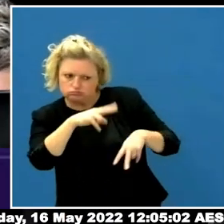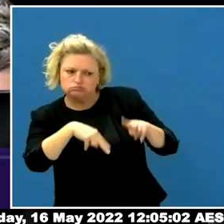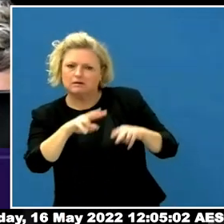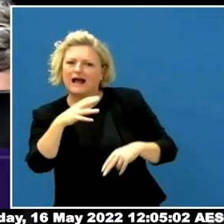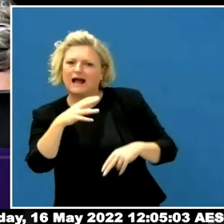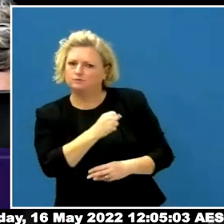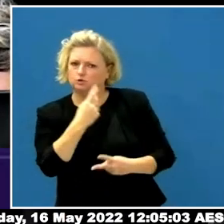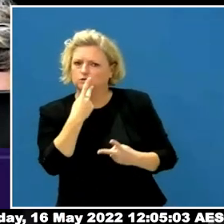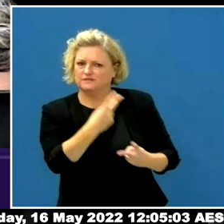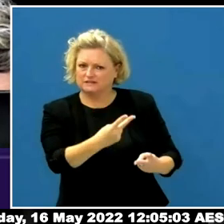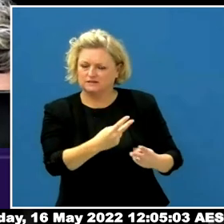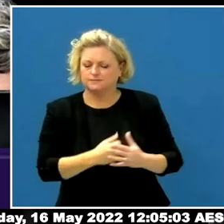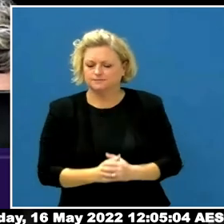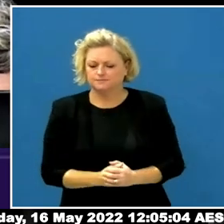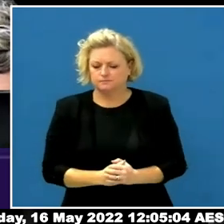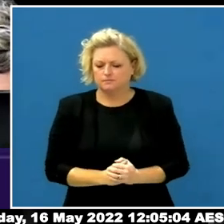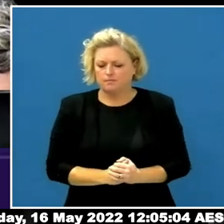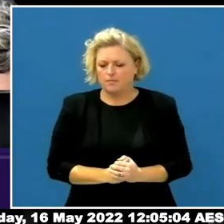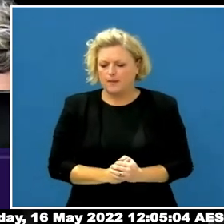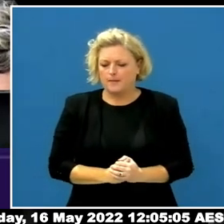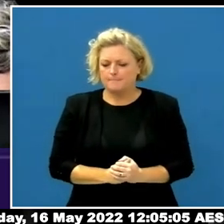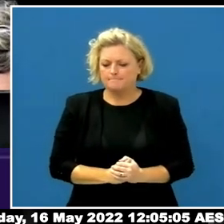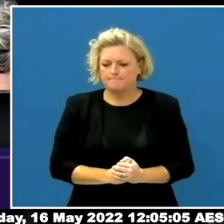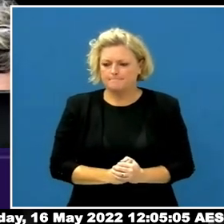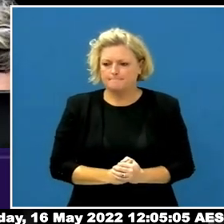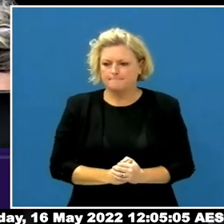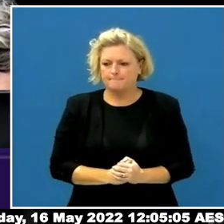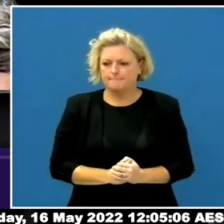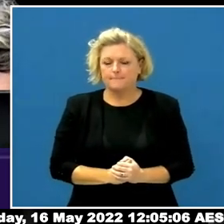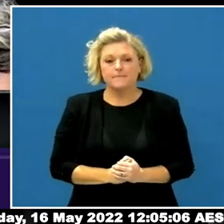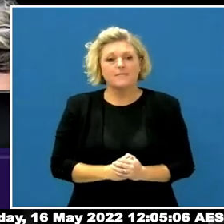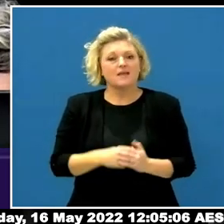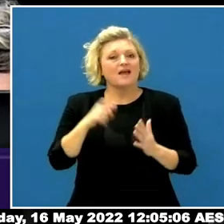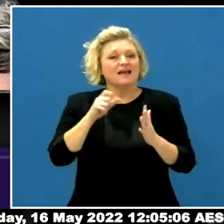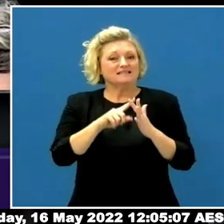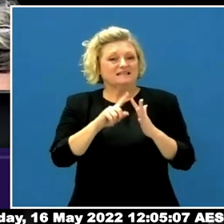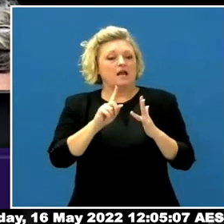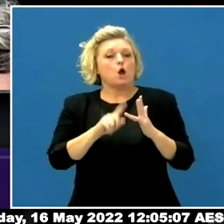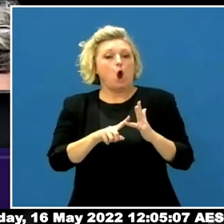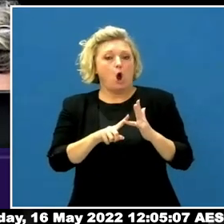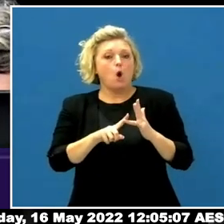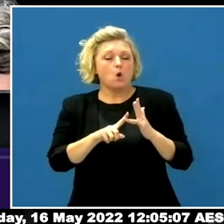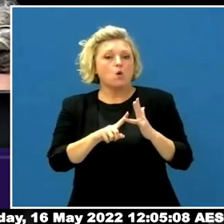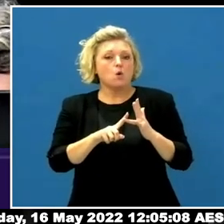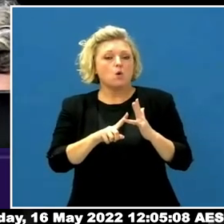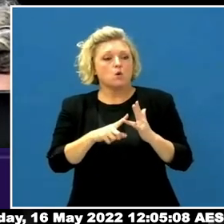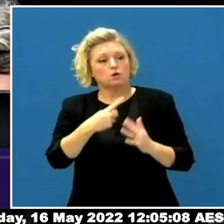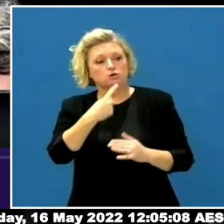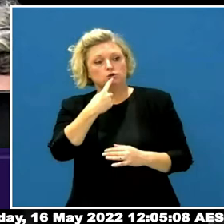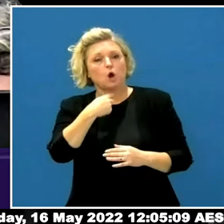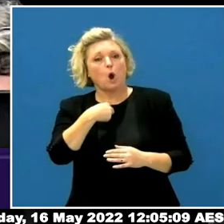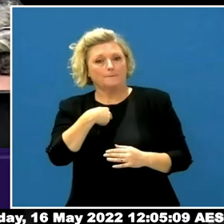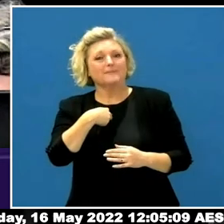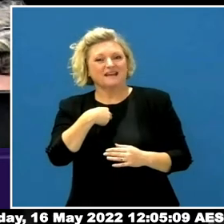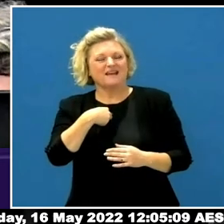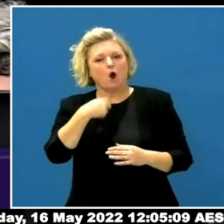I was told by the CEO that I was known to be the parent that just turned up.